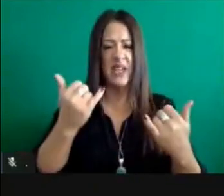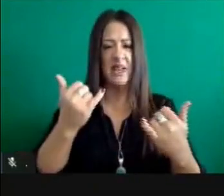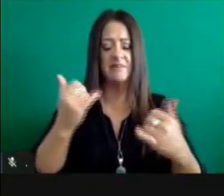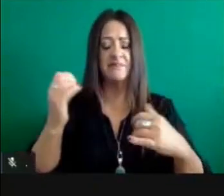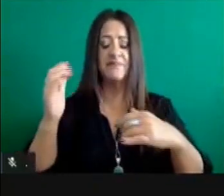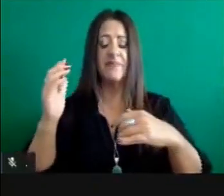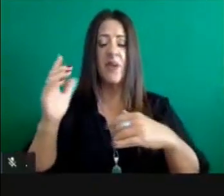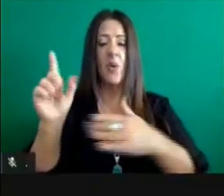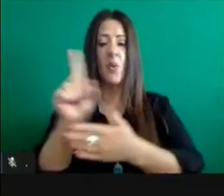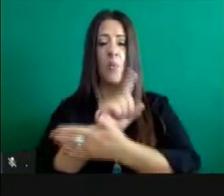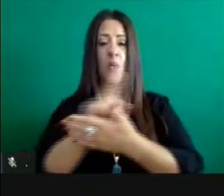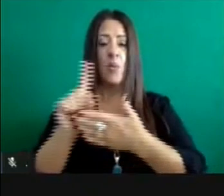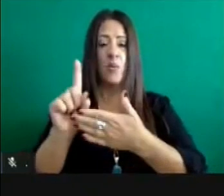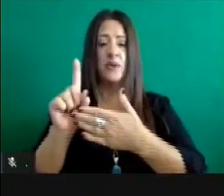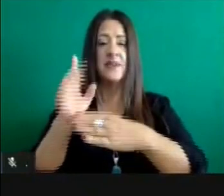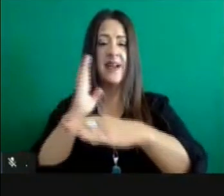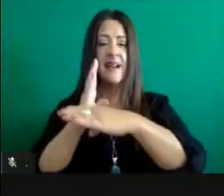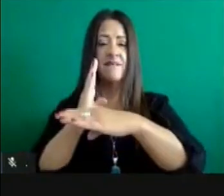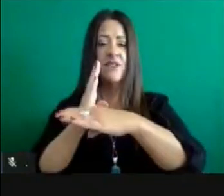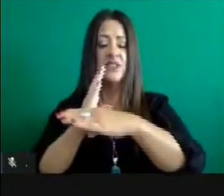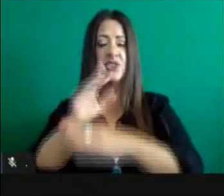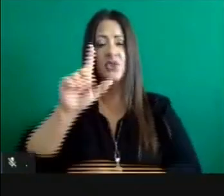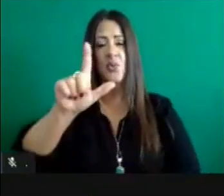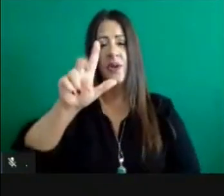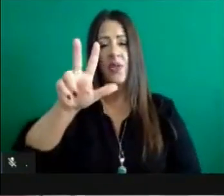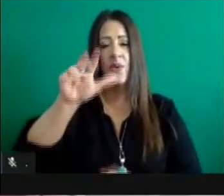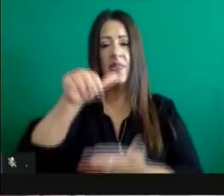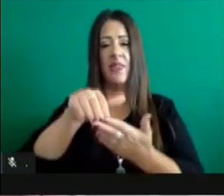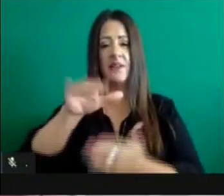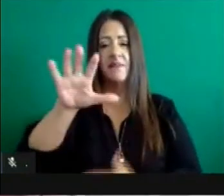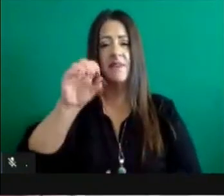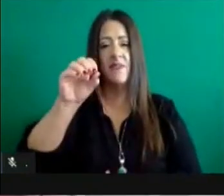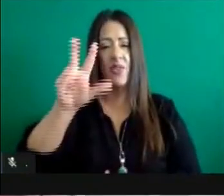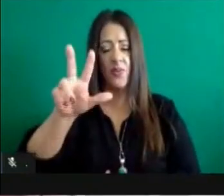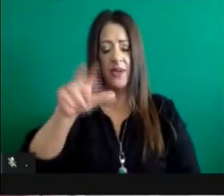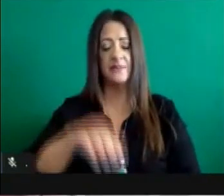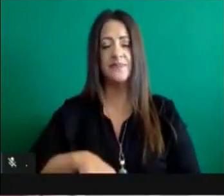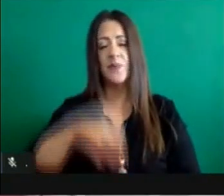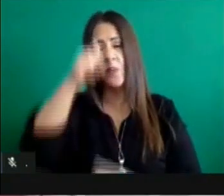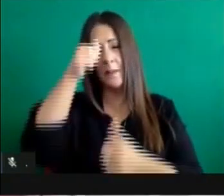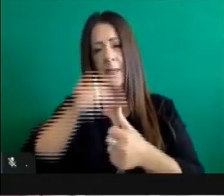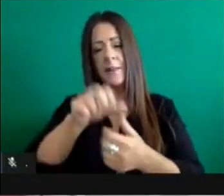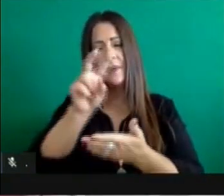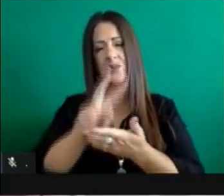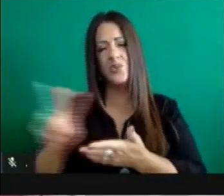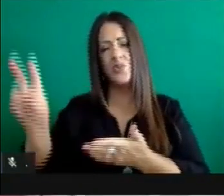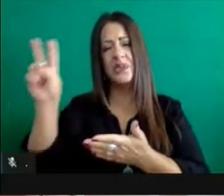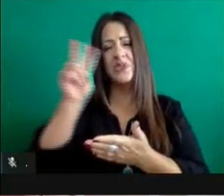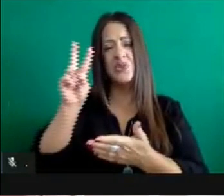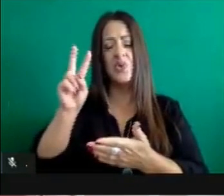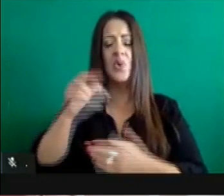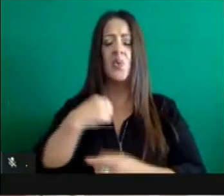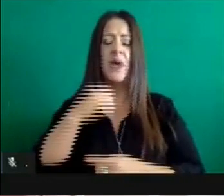AS YOU HAVE SEEN, JUST IN A LITTLE OVER TWO WEEKS, WE HAVE SEEN A MORE THAN DOUBLING OVER AVERAGE CASE NUMBER. TODAY, WE ARE REPORTING 23,272 CASES AND AN AVERAGE OF 22,503